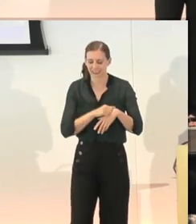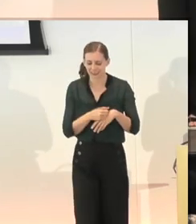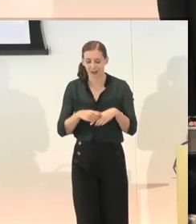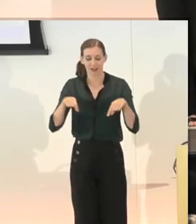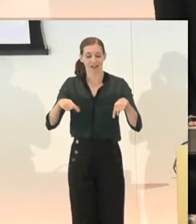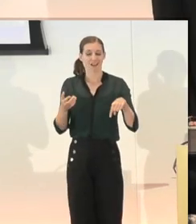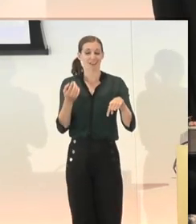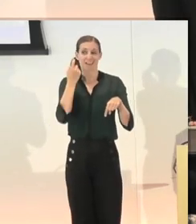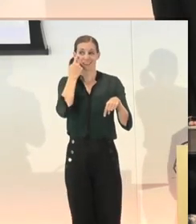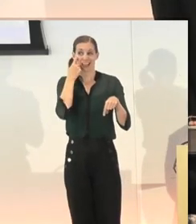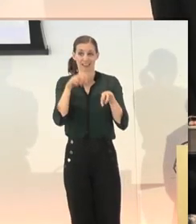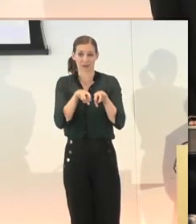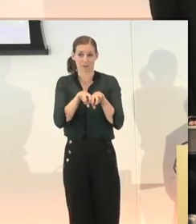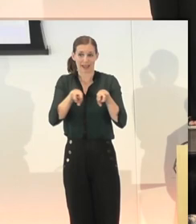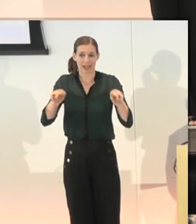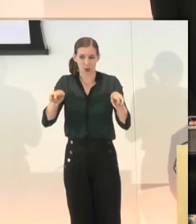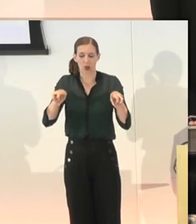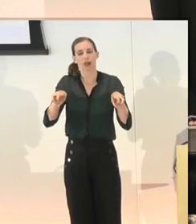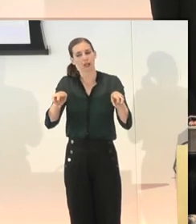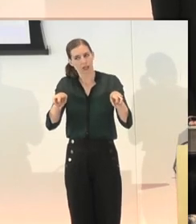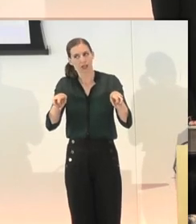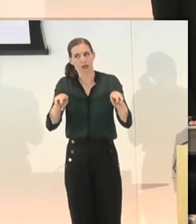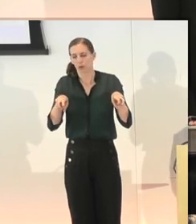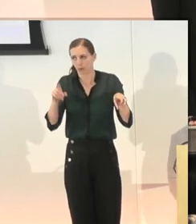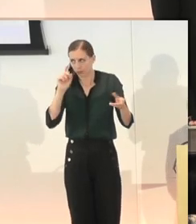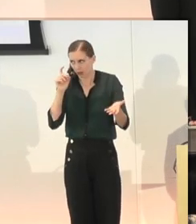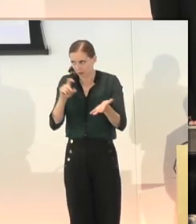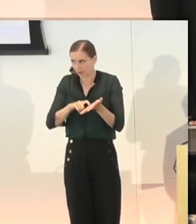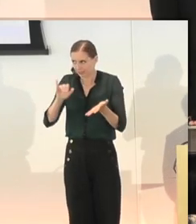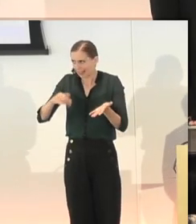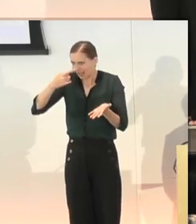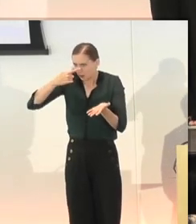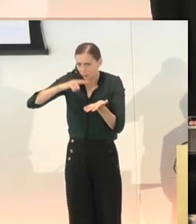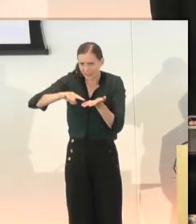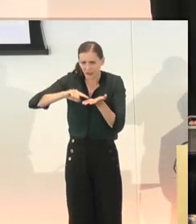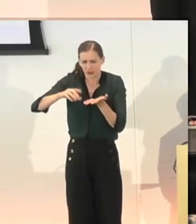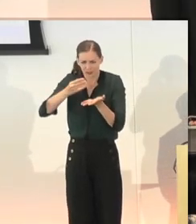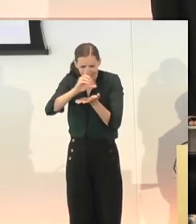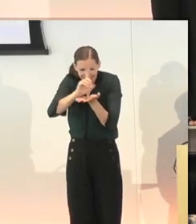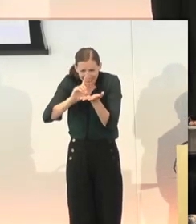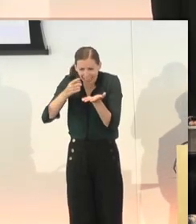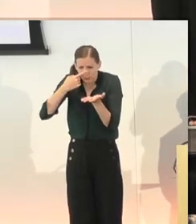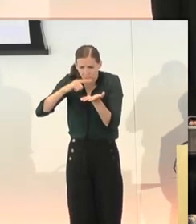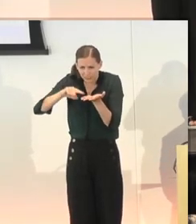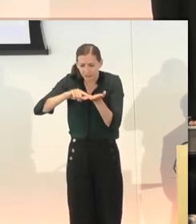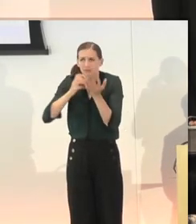Florida can't research and design practices are if we take them and play them forward or take from